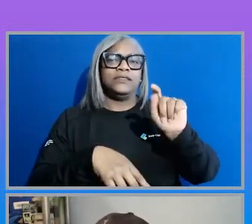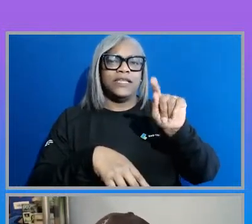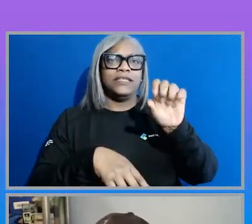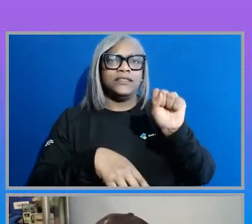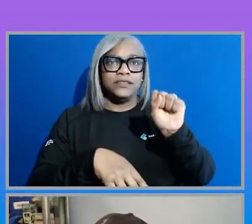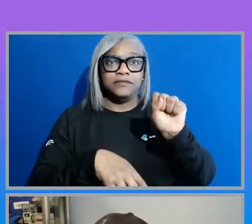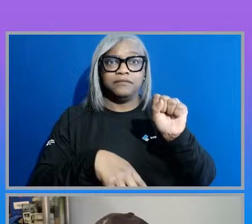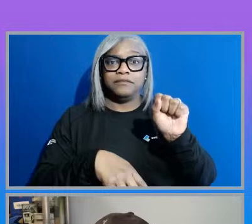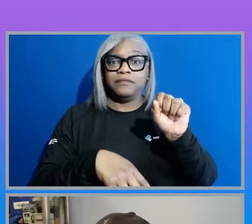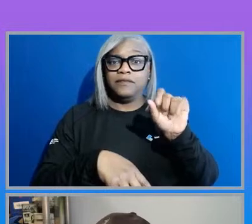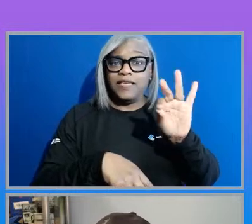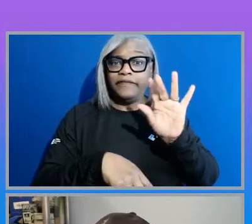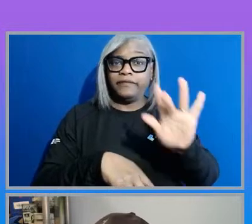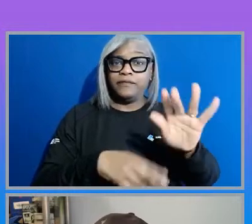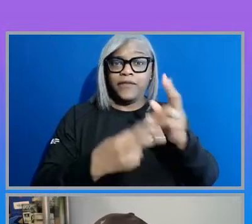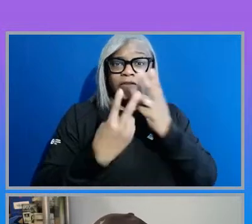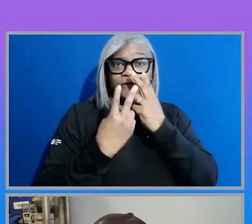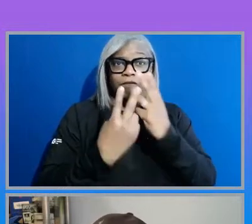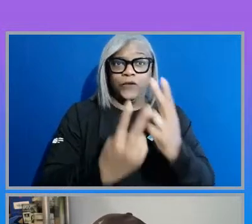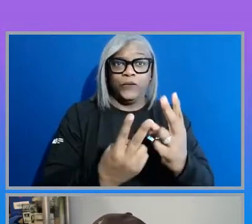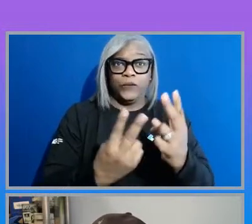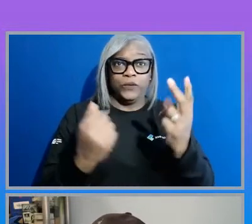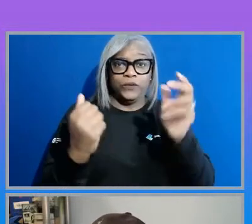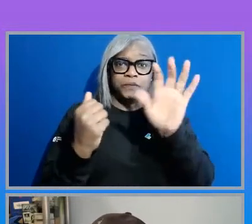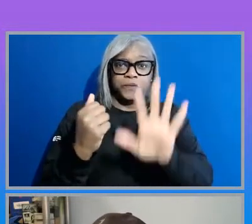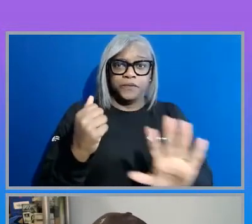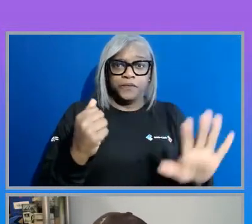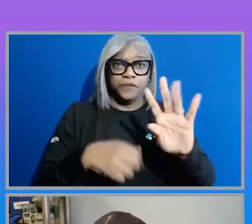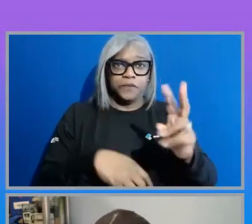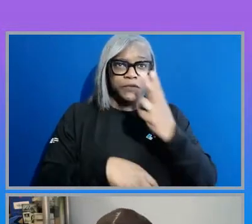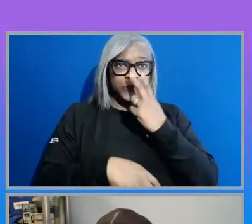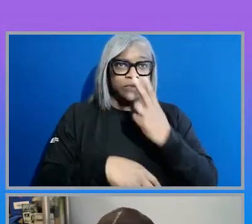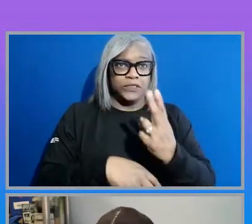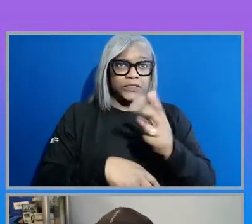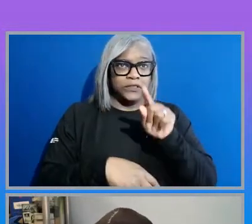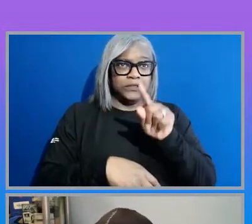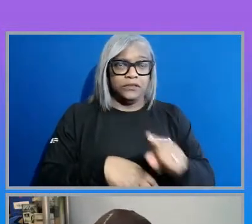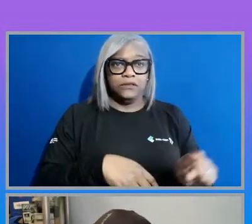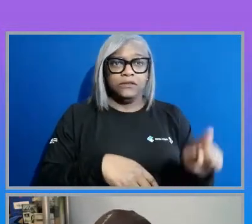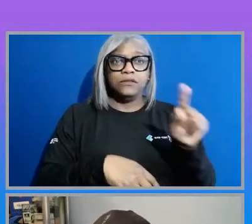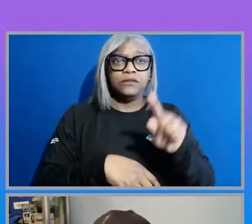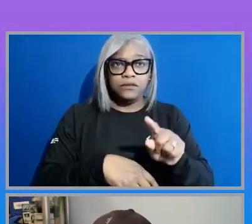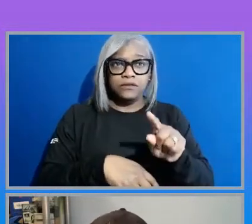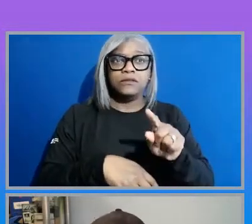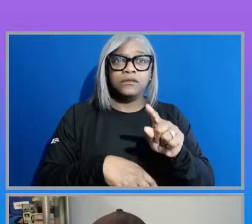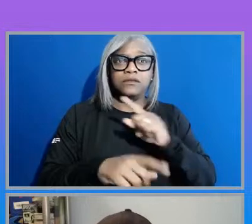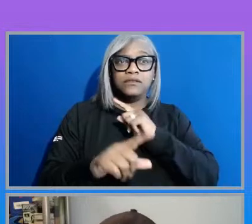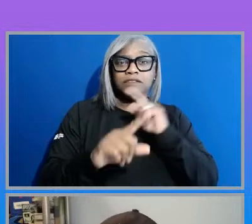go to view the issues, you'll see that there's kind of the